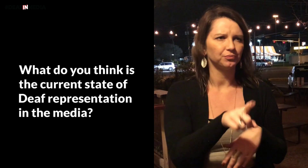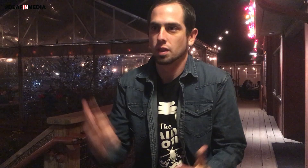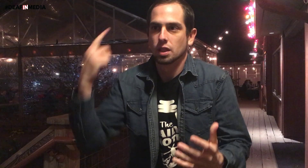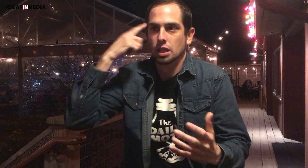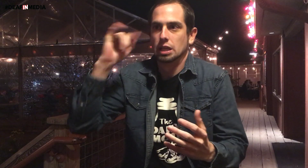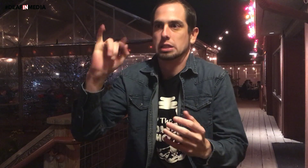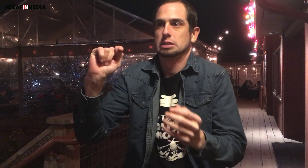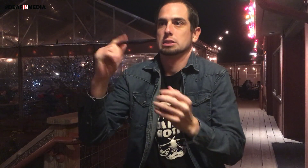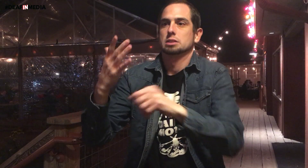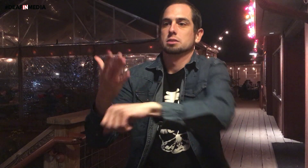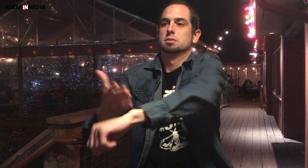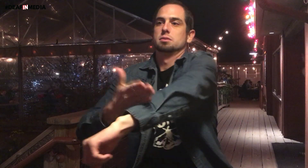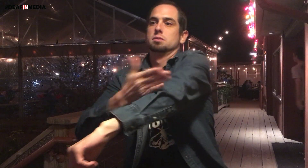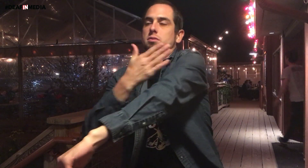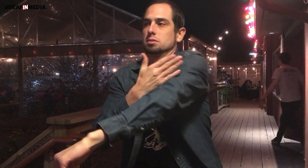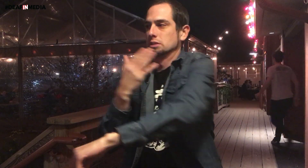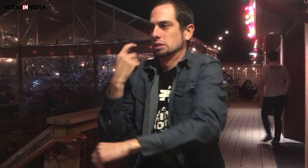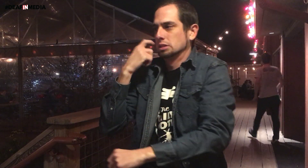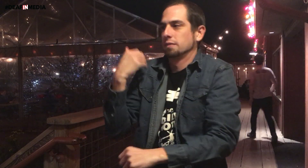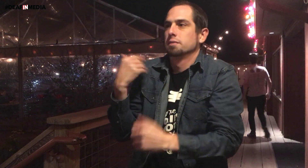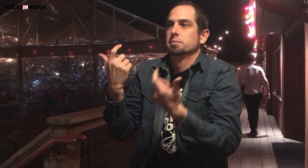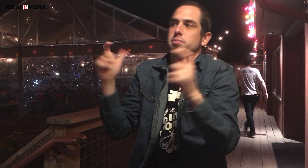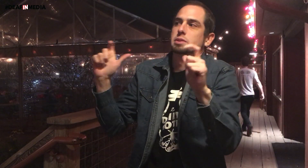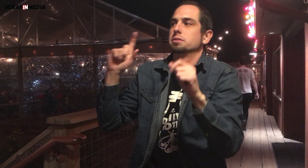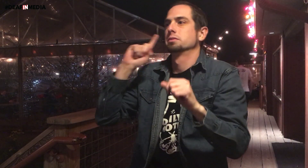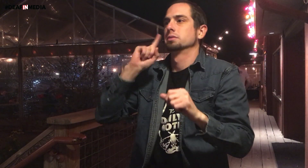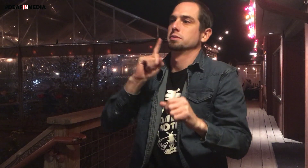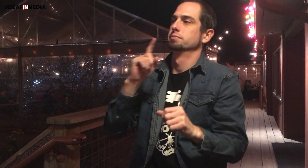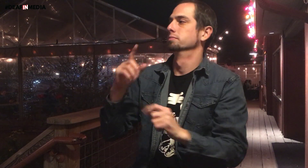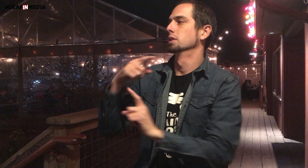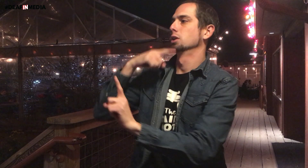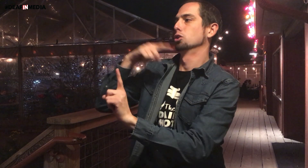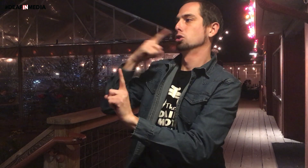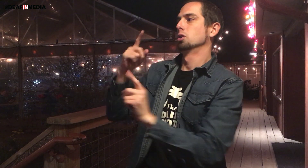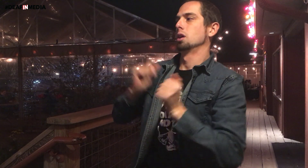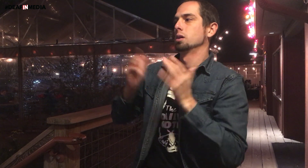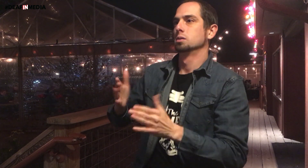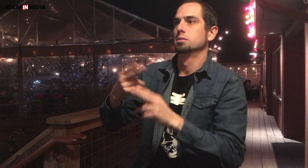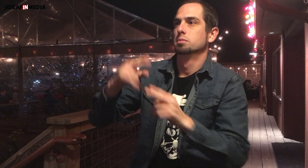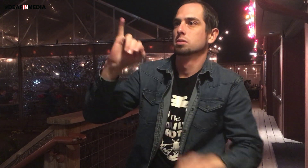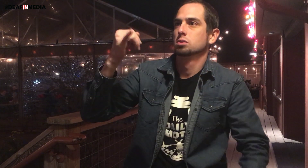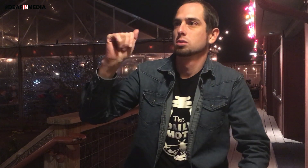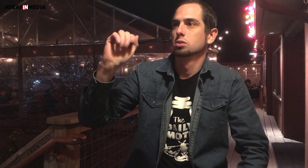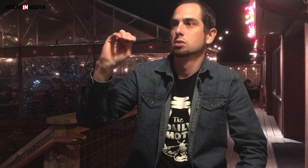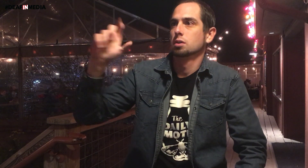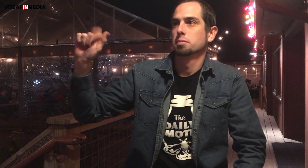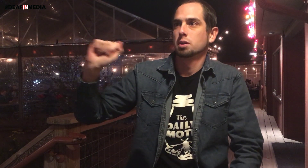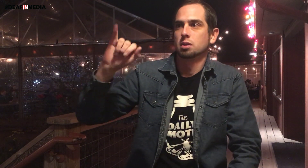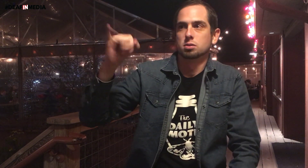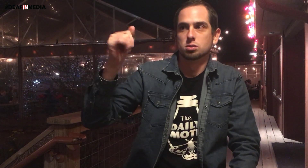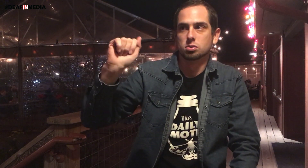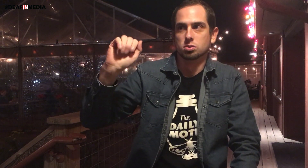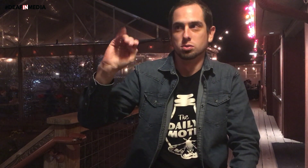I think it's improving, recently there was a big Deaf role available and a hearing actress, Jamila Jamil